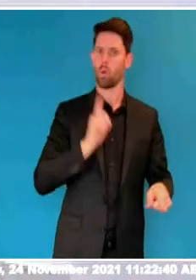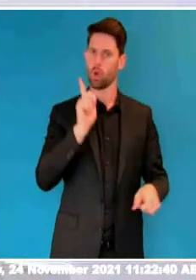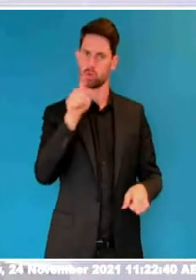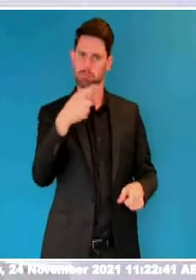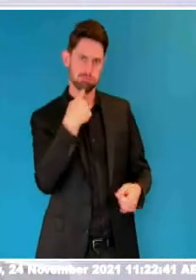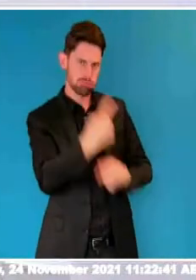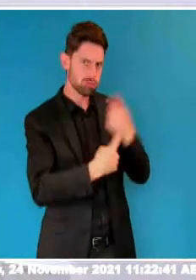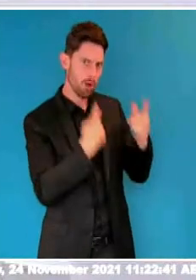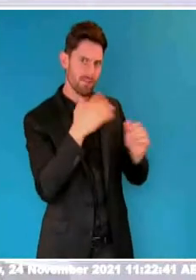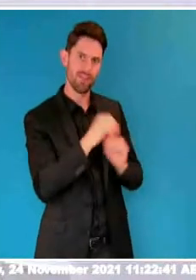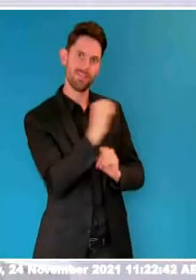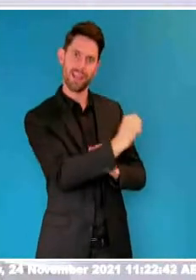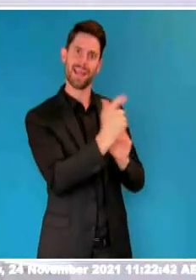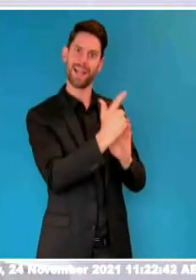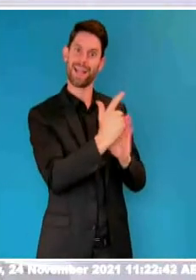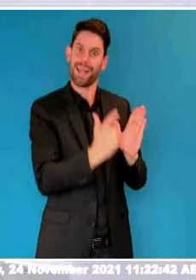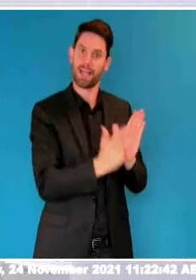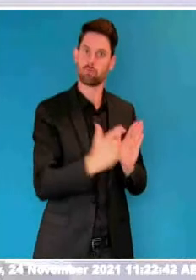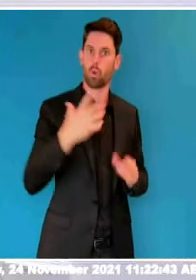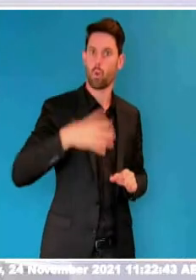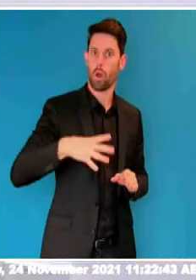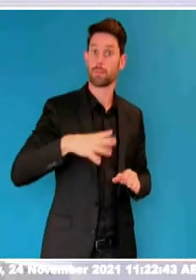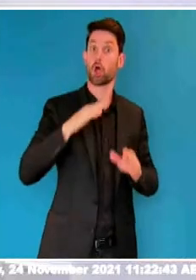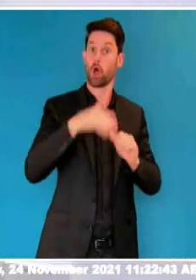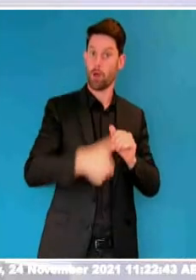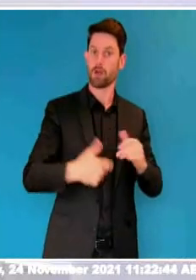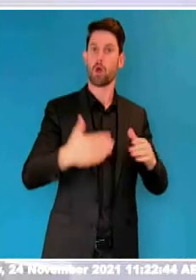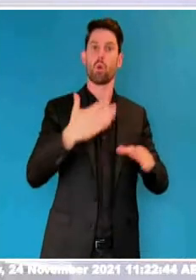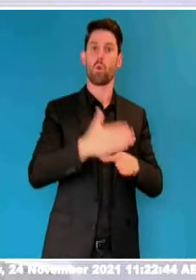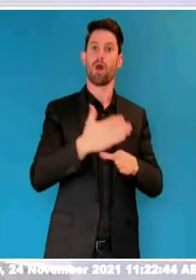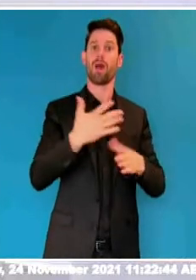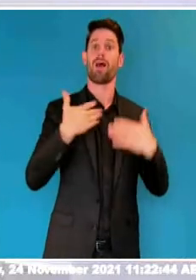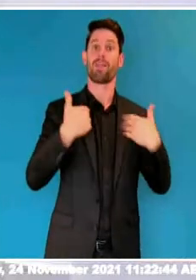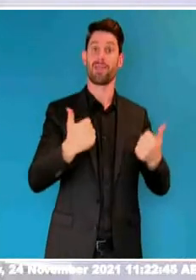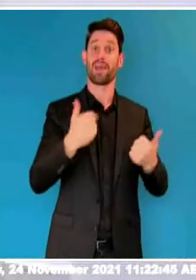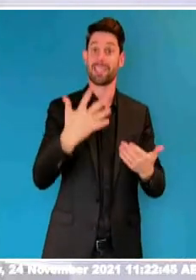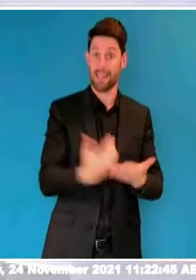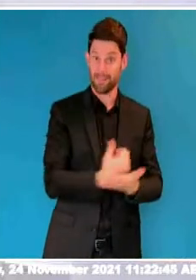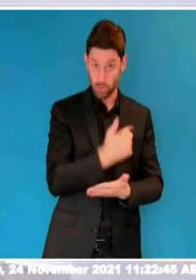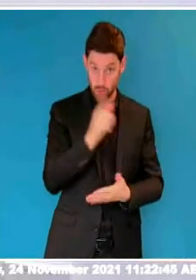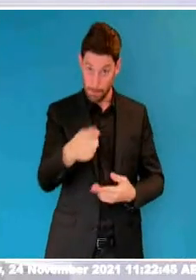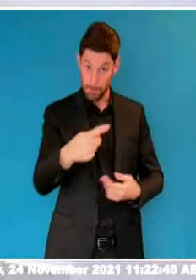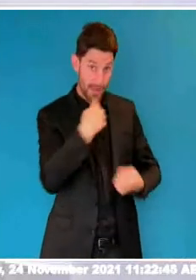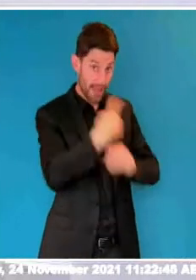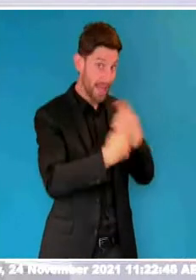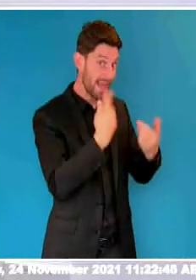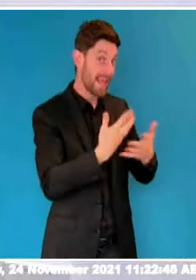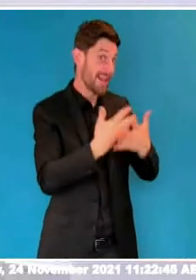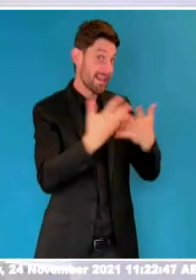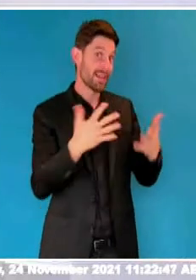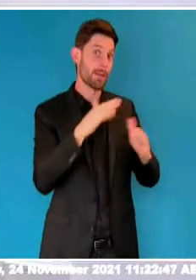safety, and do you make any reference to the Disability Discrimination Act and its implications on employment?